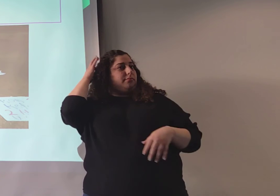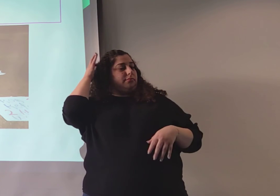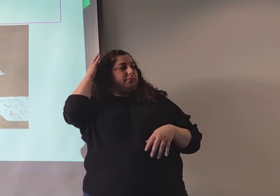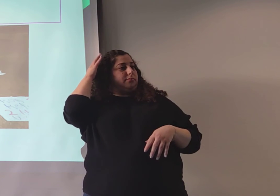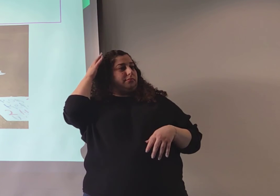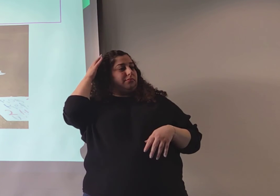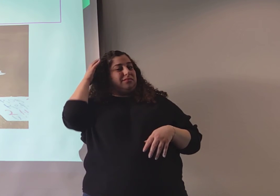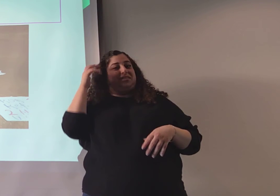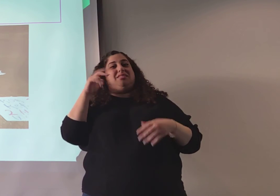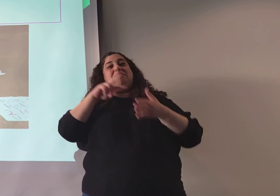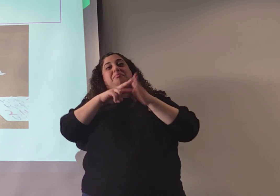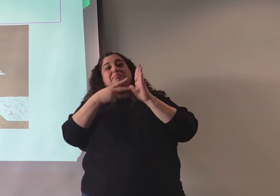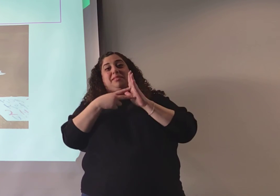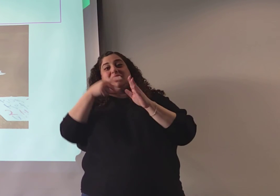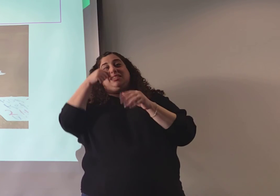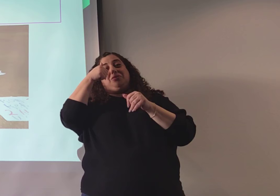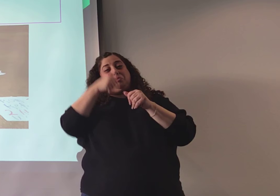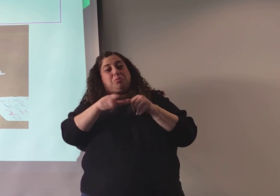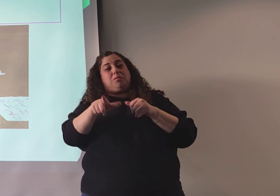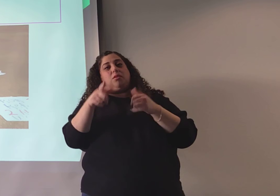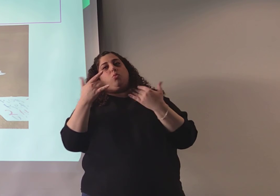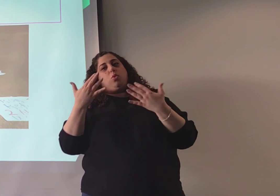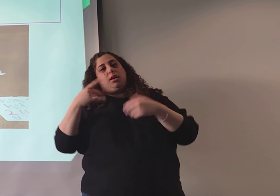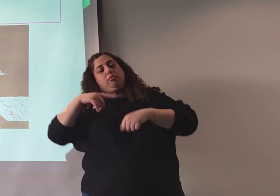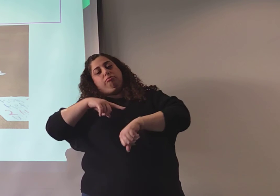Because I know I've referred a few people to them because of that.